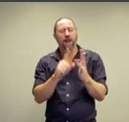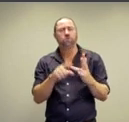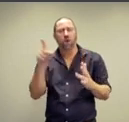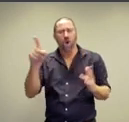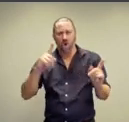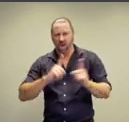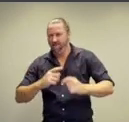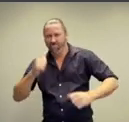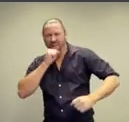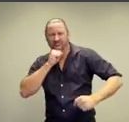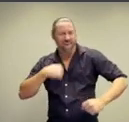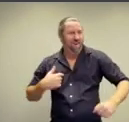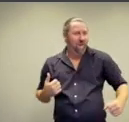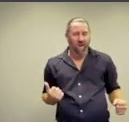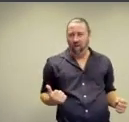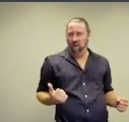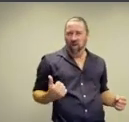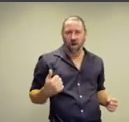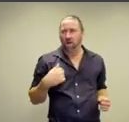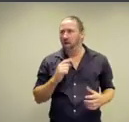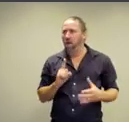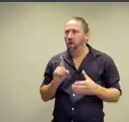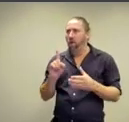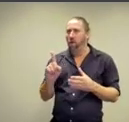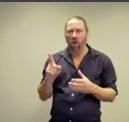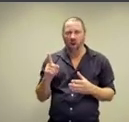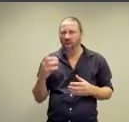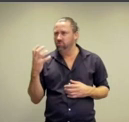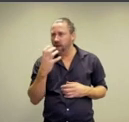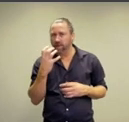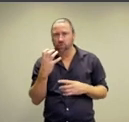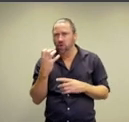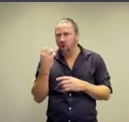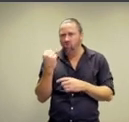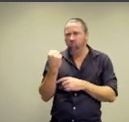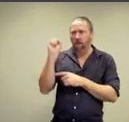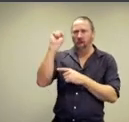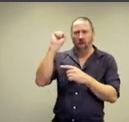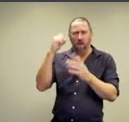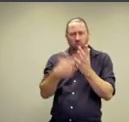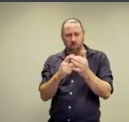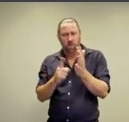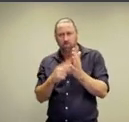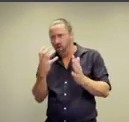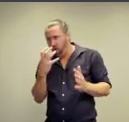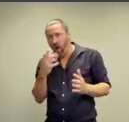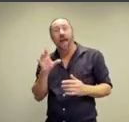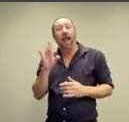in The Wild One and they would often conjure up an image of dangerous rebelliousness